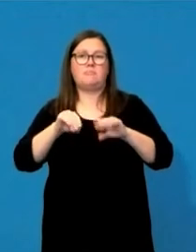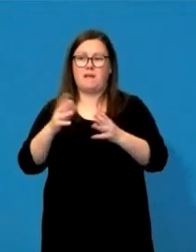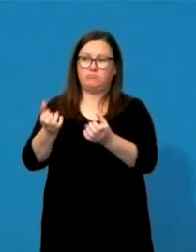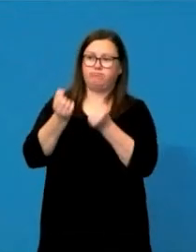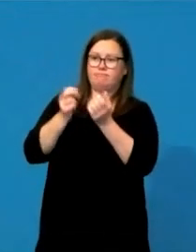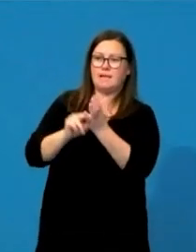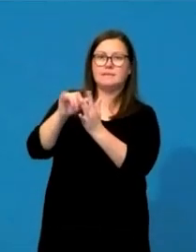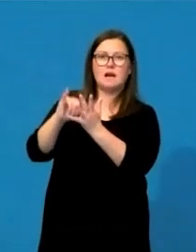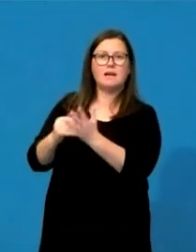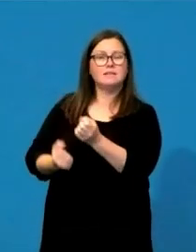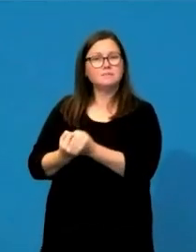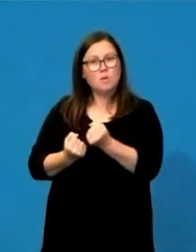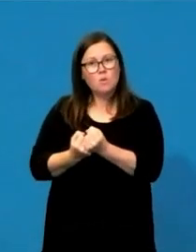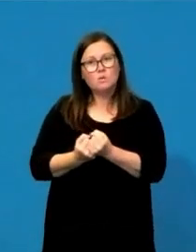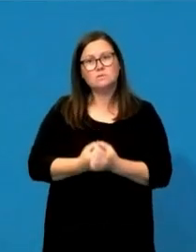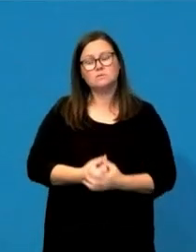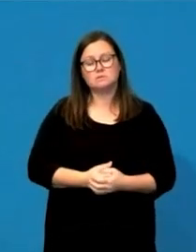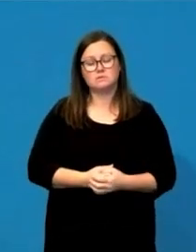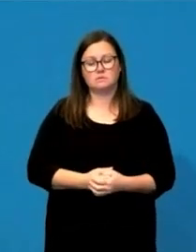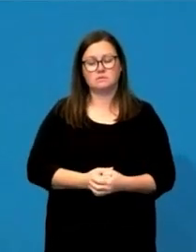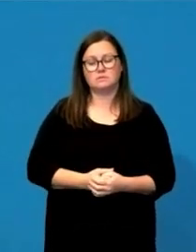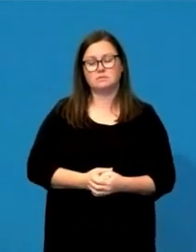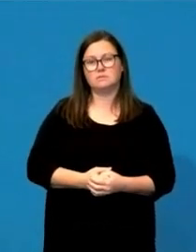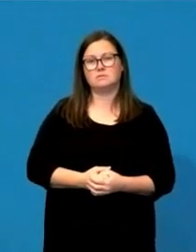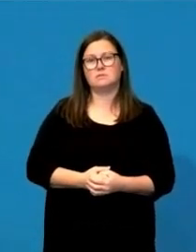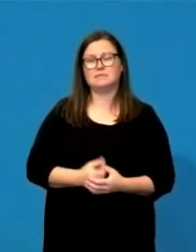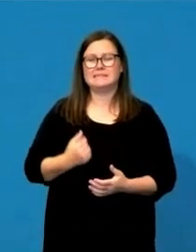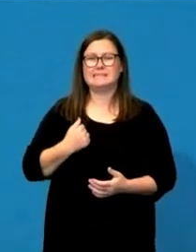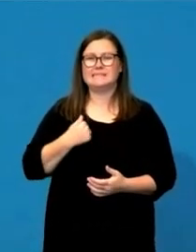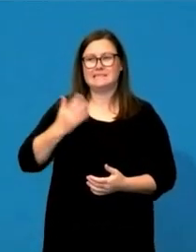And then I kind of didn't want to believe he had - there was something wrong with him.